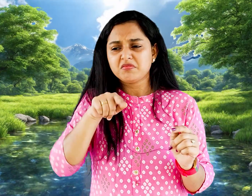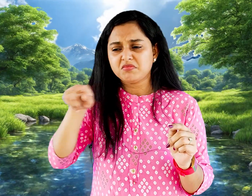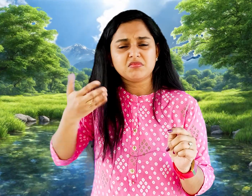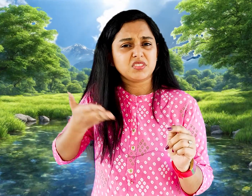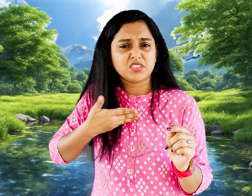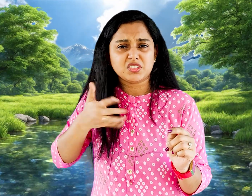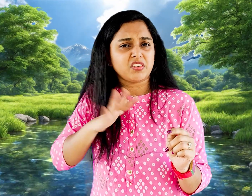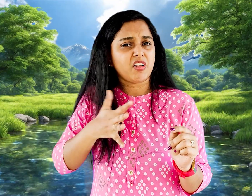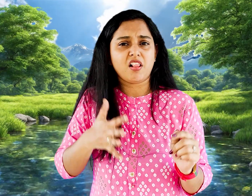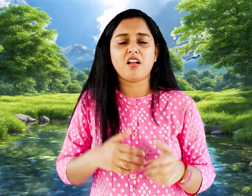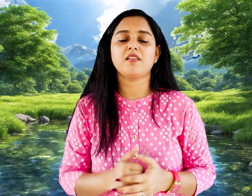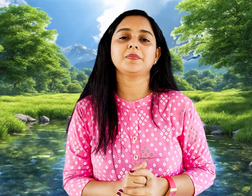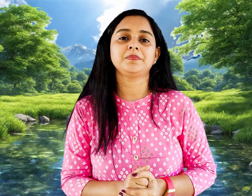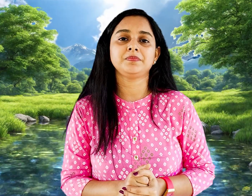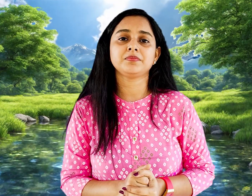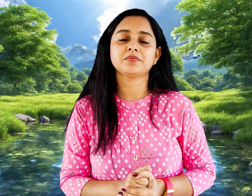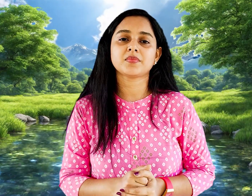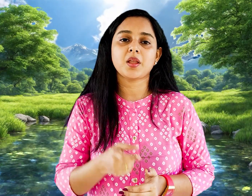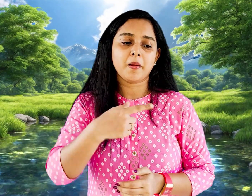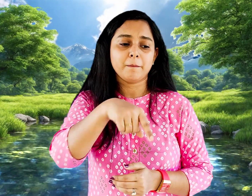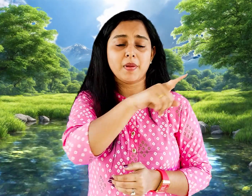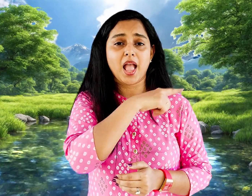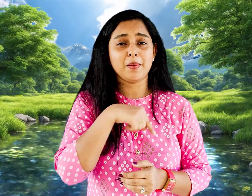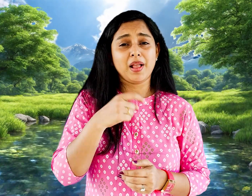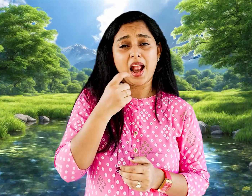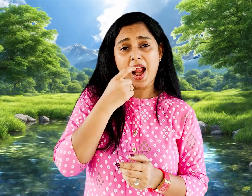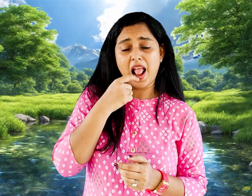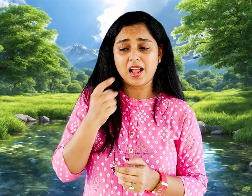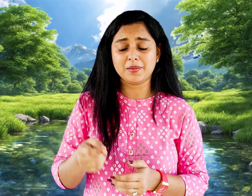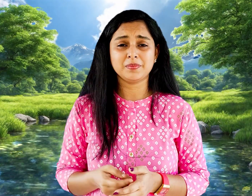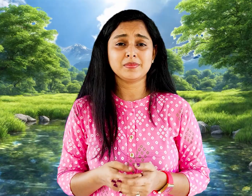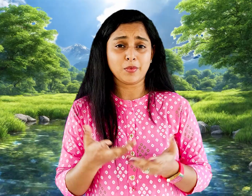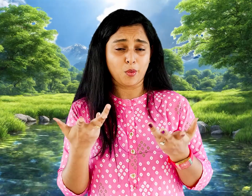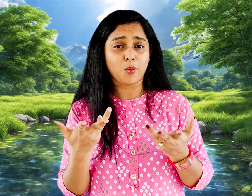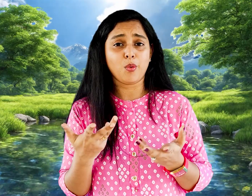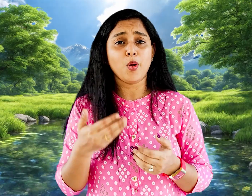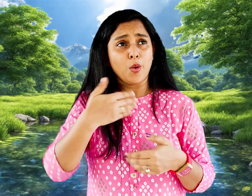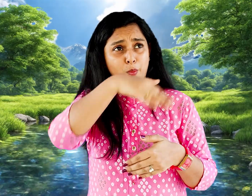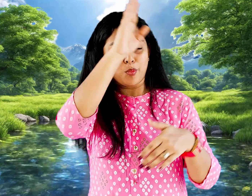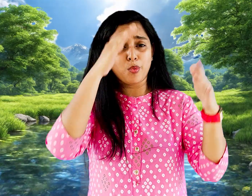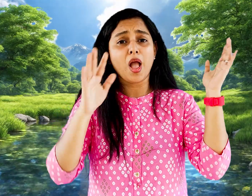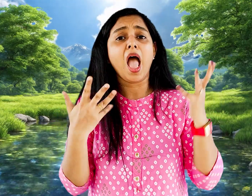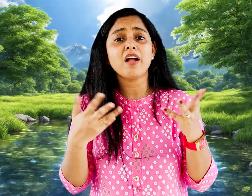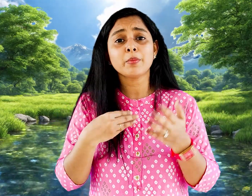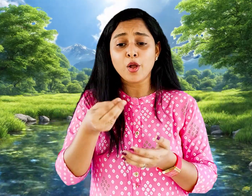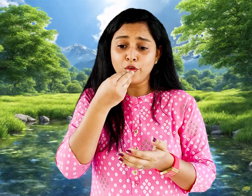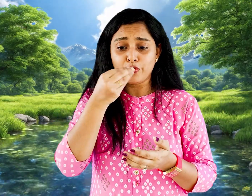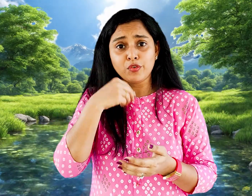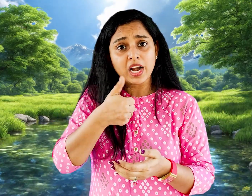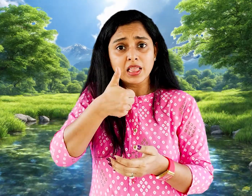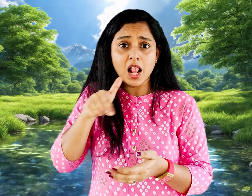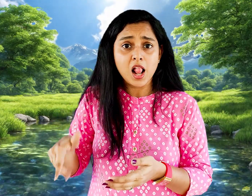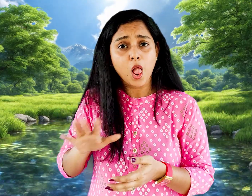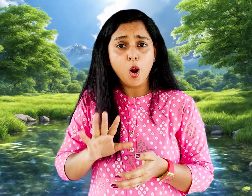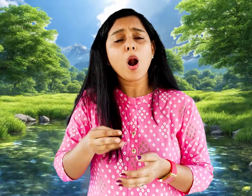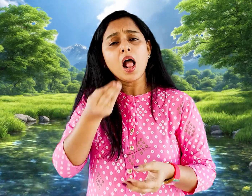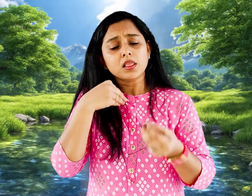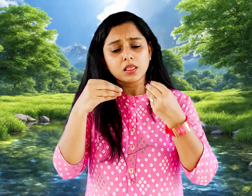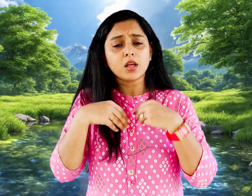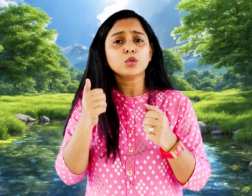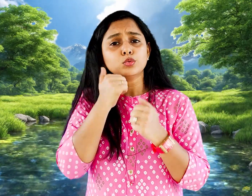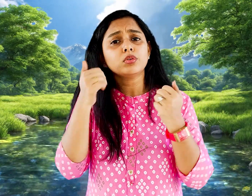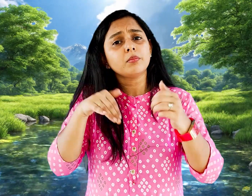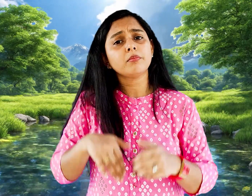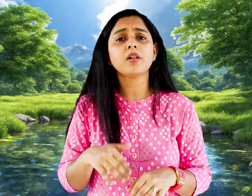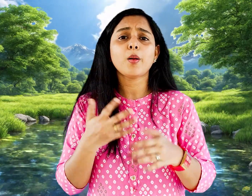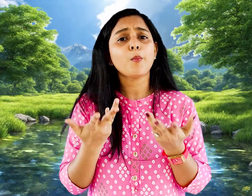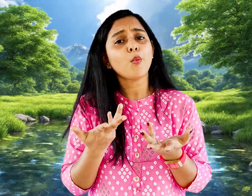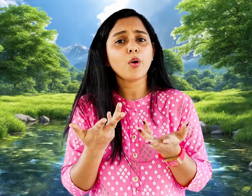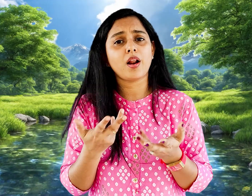Then, one day, as the small bird perched in her cage, she noticed something remarkable – her slim figure allowed her to slip through the bars.